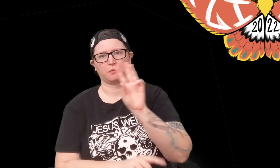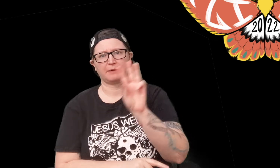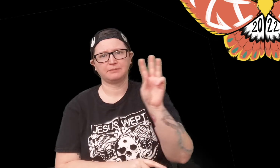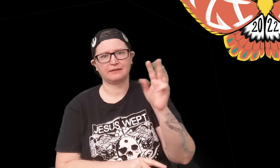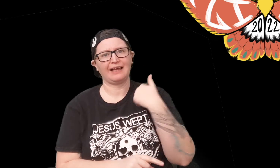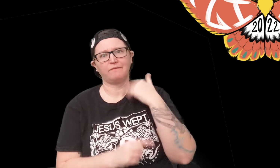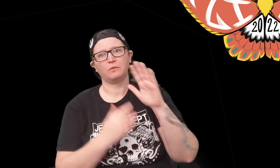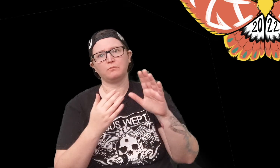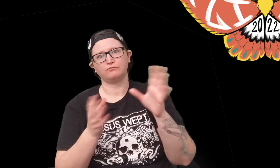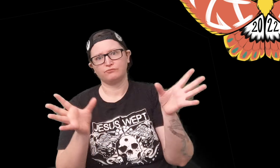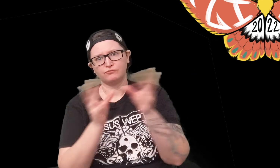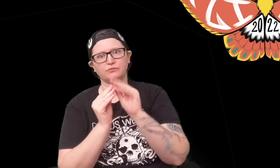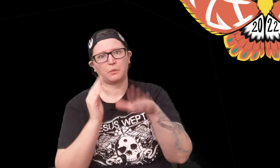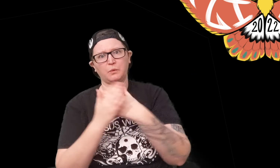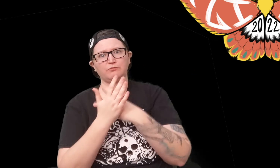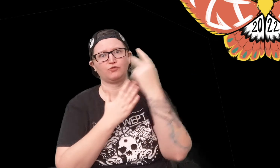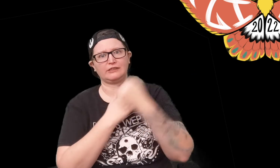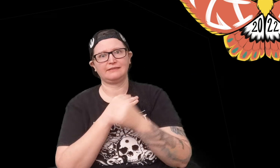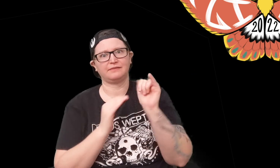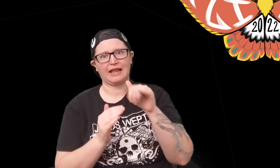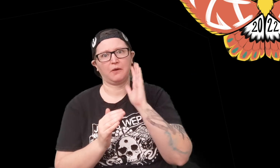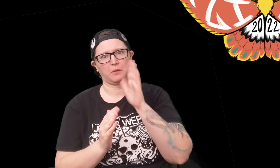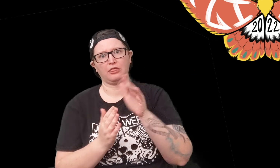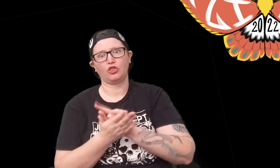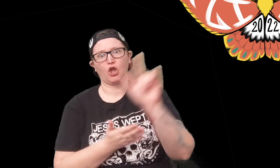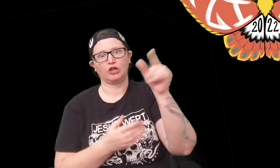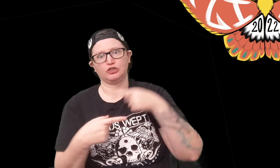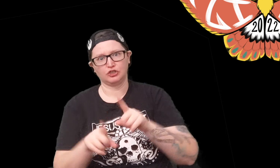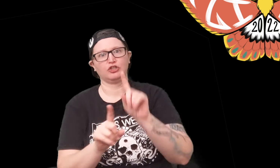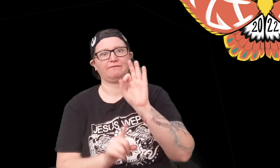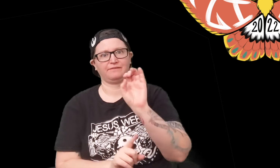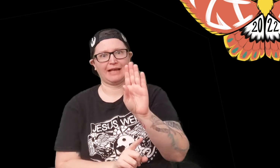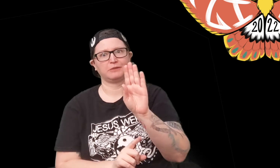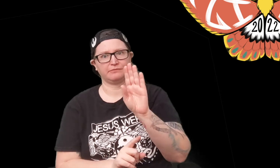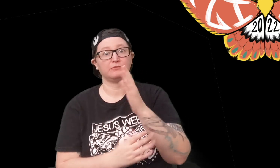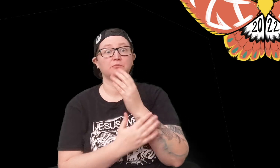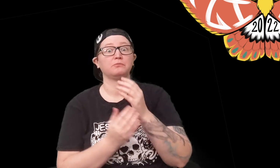a look at Zine Month on the website we will have all the different projects there that will launch